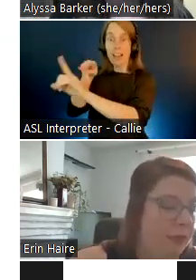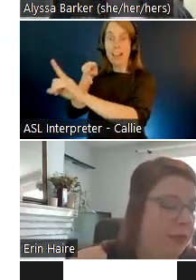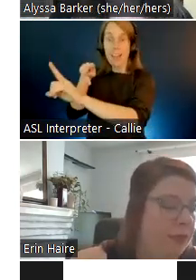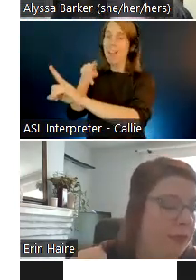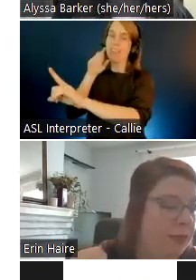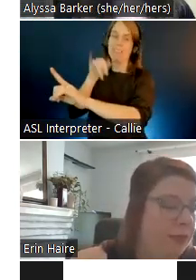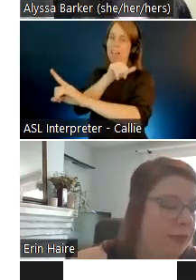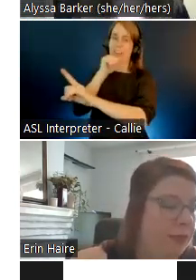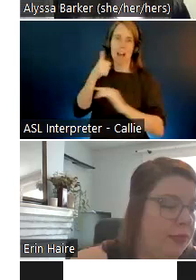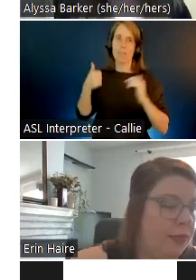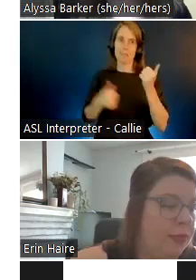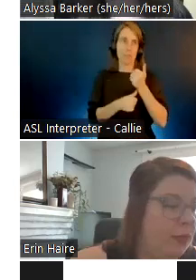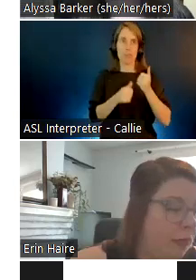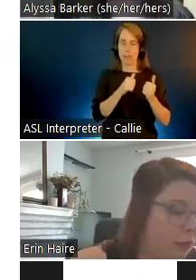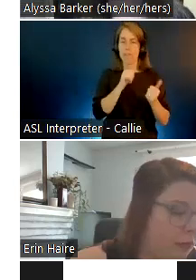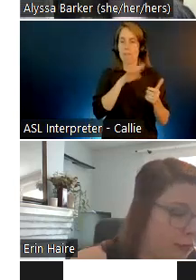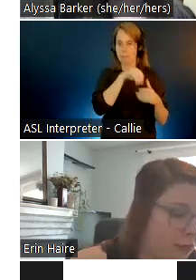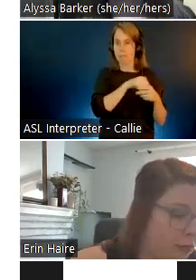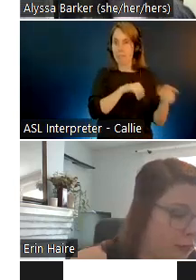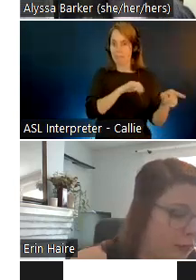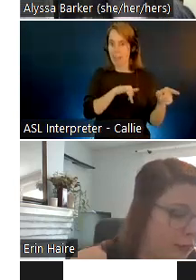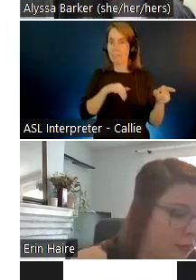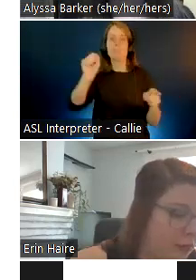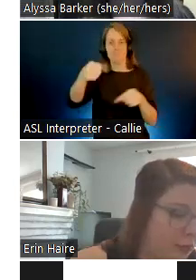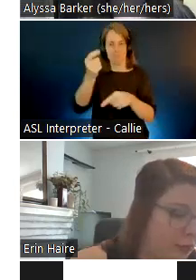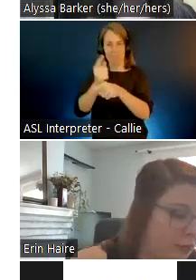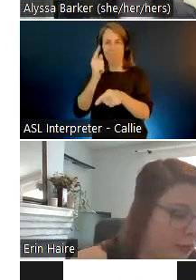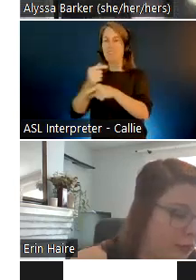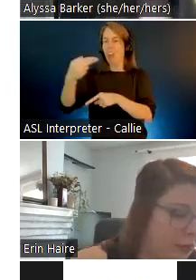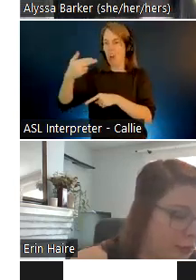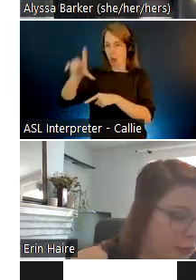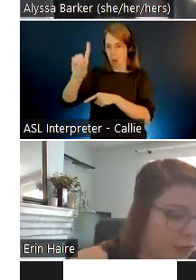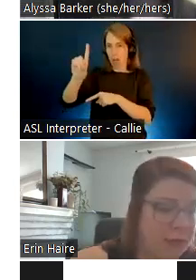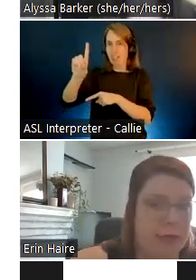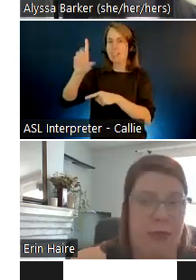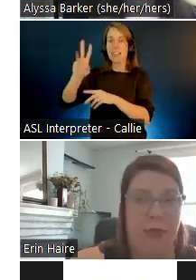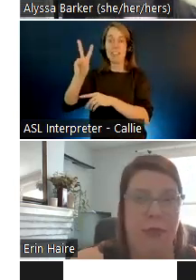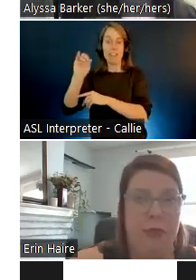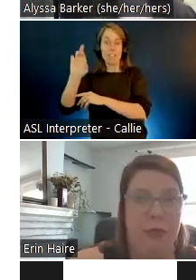long ago that that would not be federal funding and so the actual receipt of